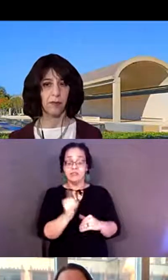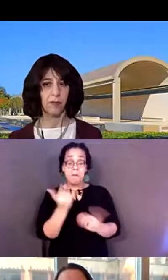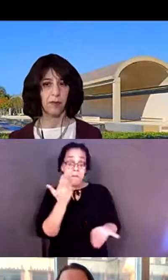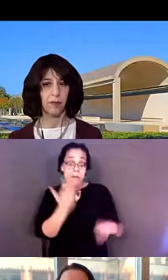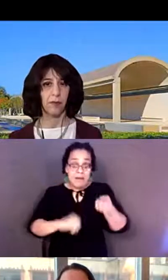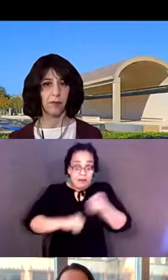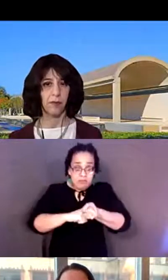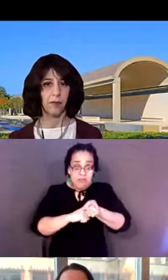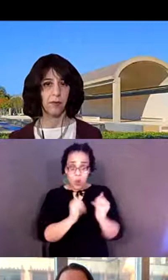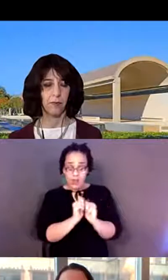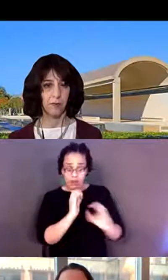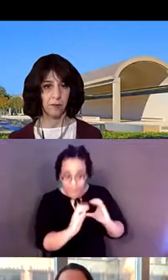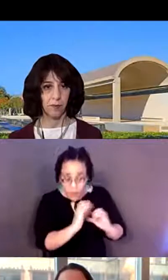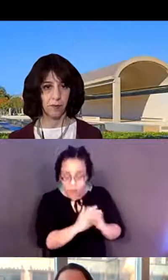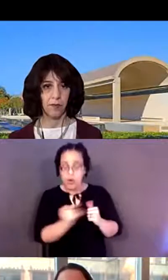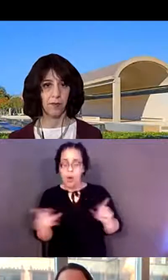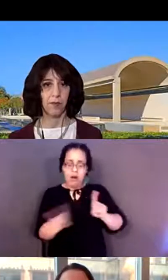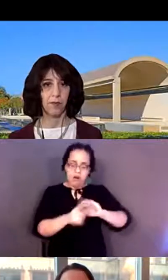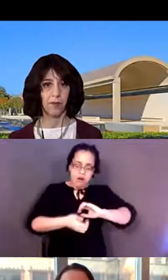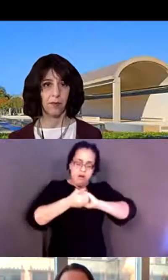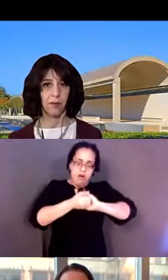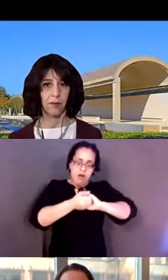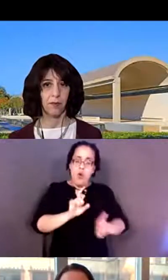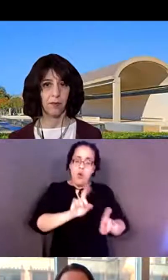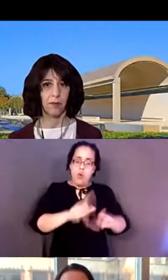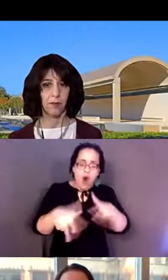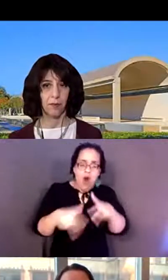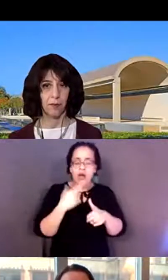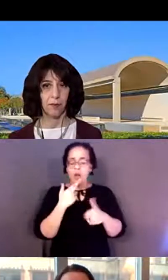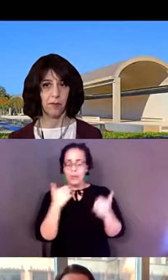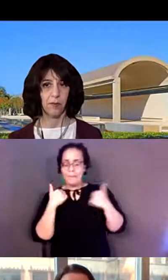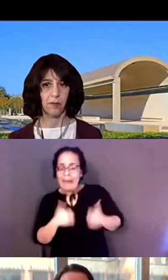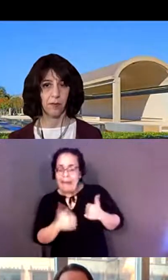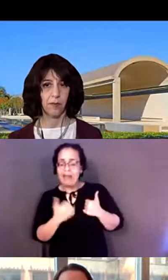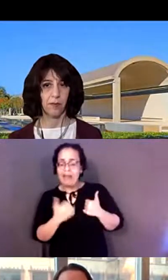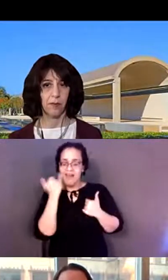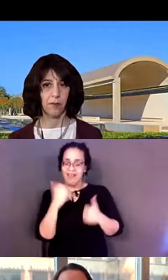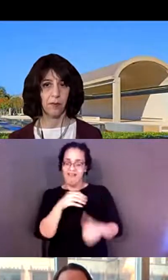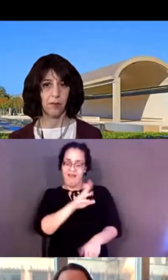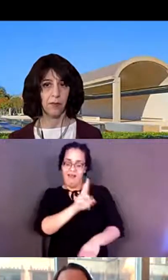activities of daily living that hospital staff can't effectively provide. A good